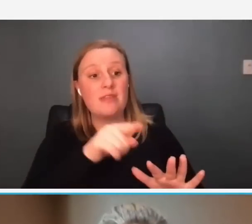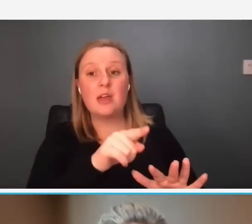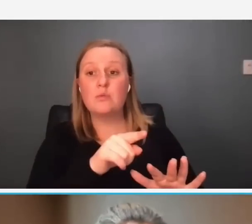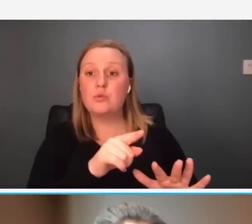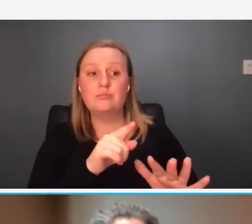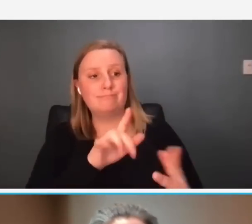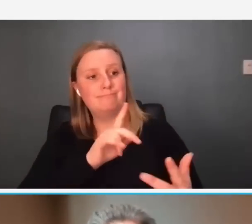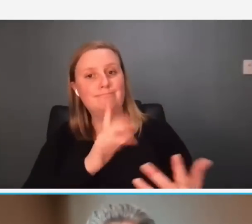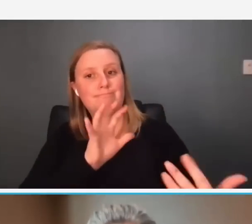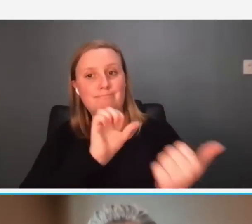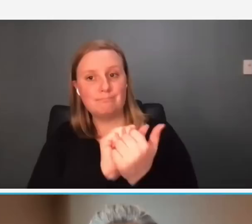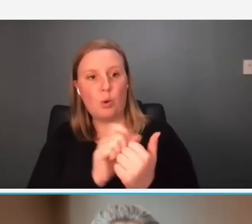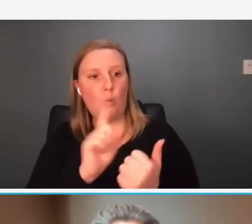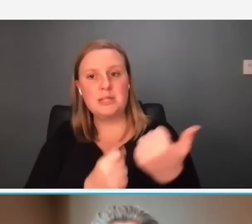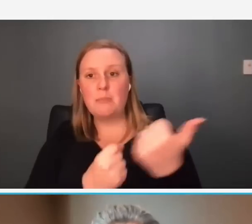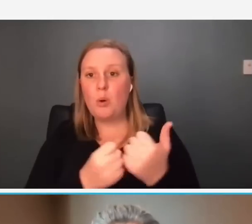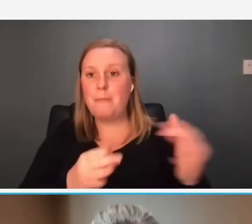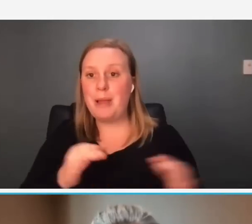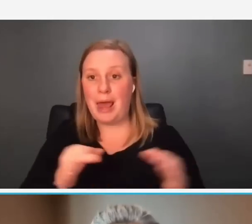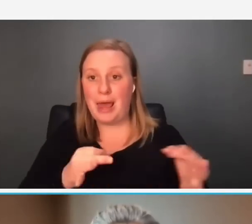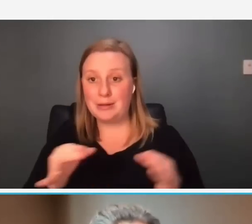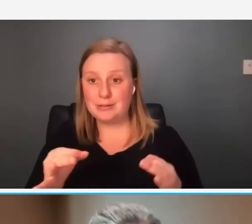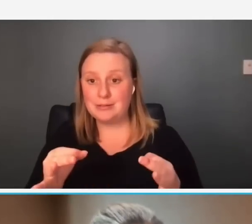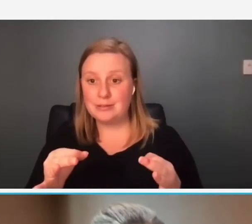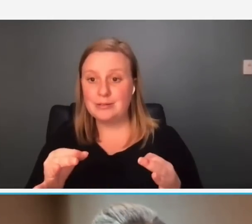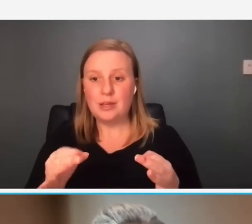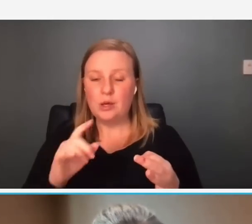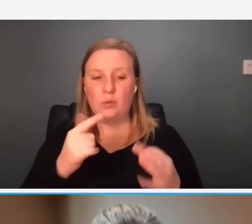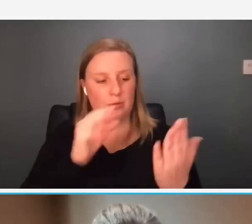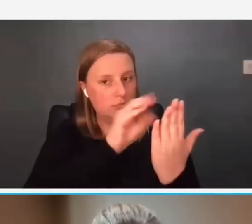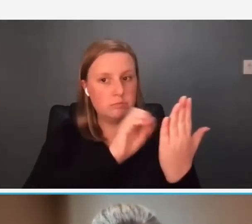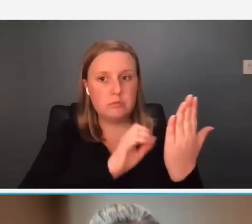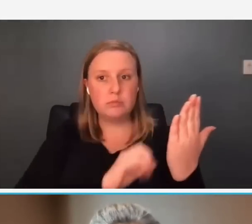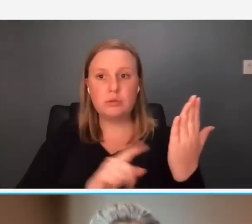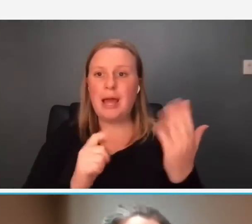assessor and this support plan would specify units of individual services per month.